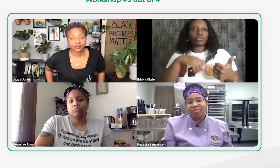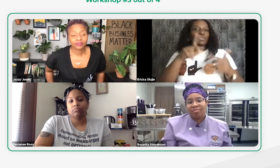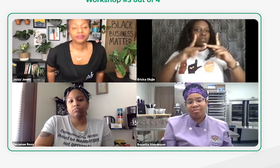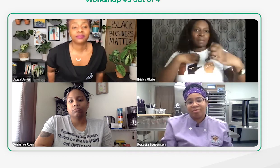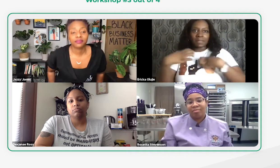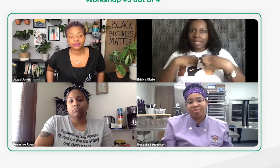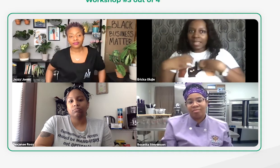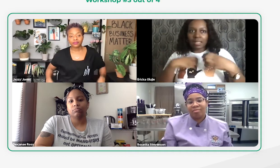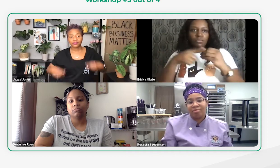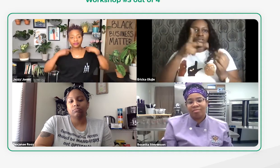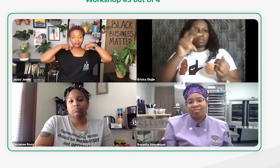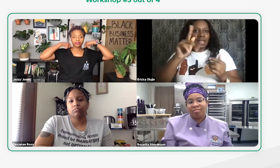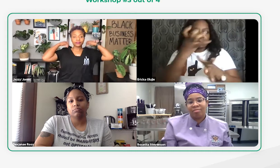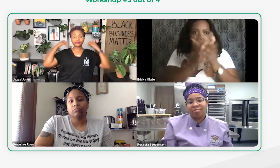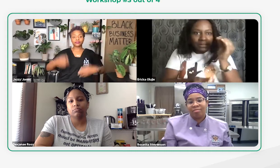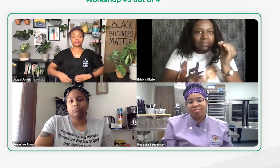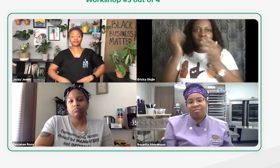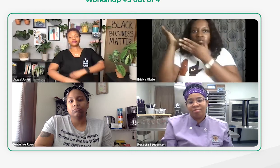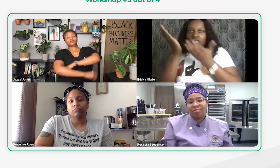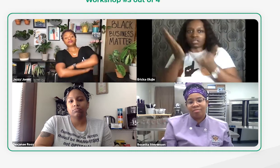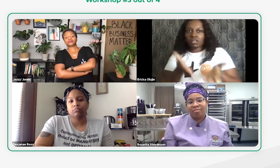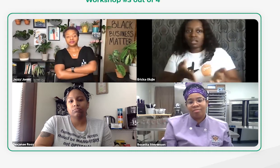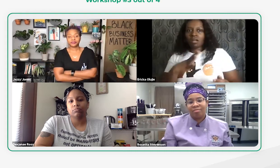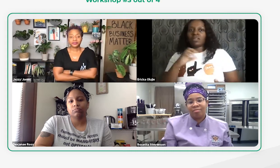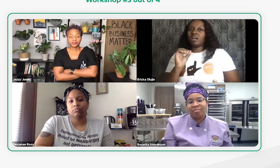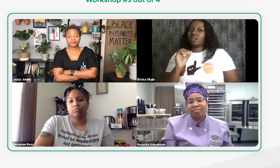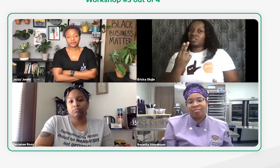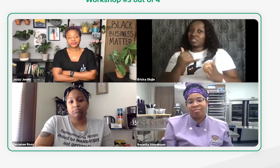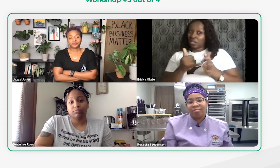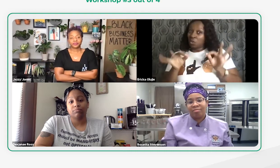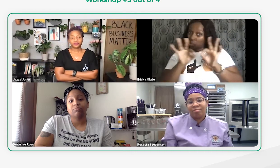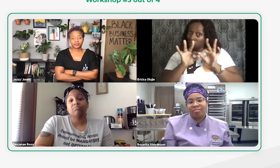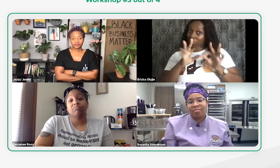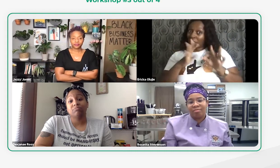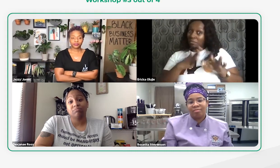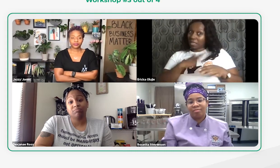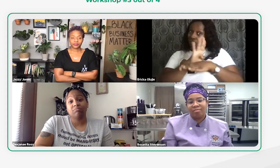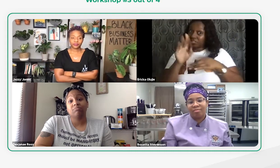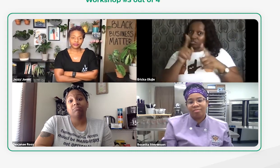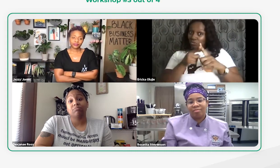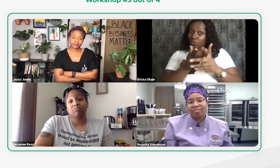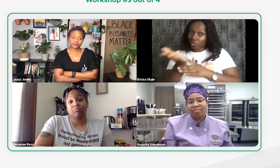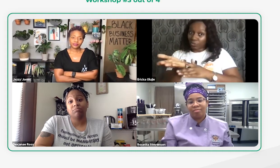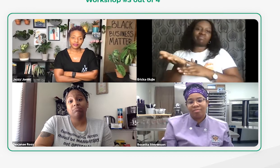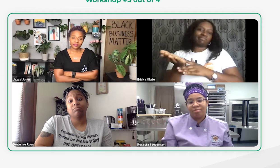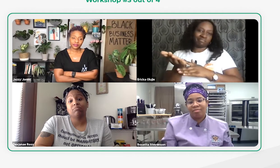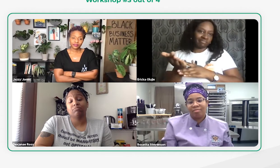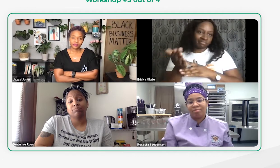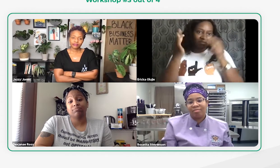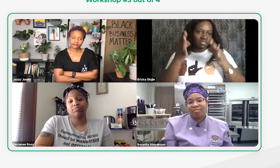I saw it on the news, I saw complaints and I said well, this is really important. Is